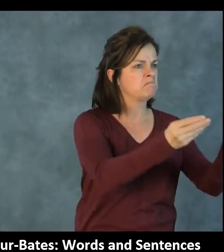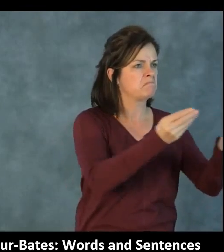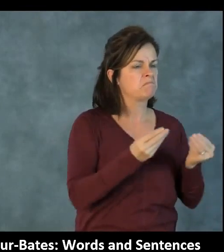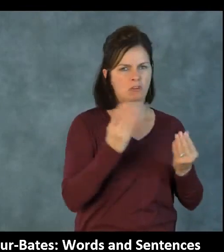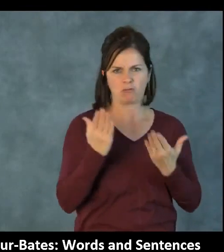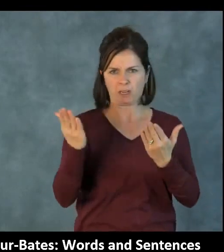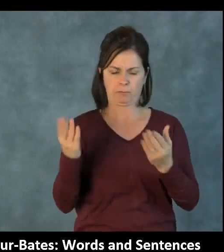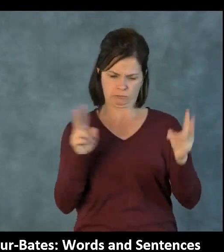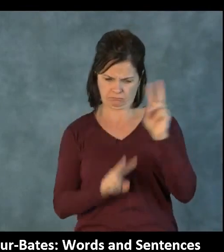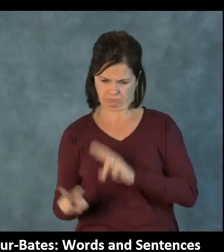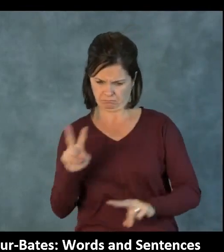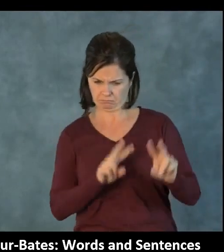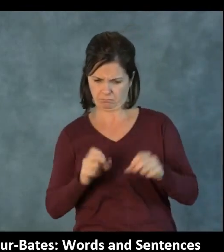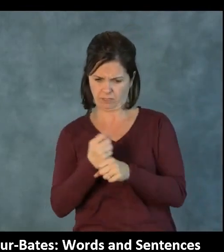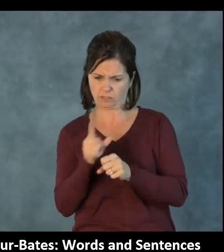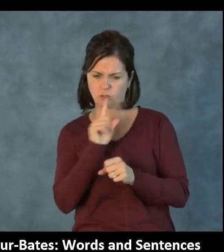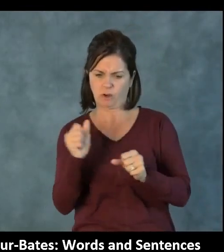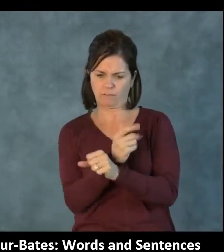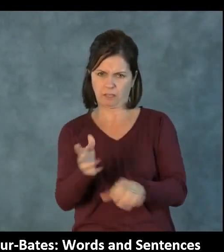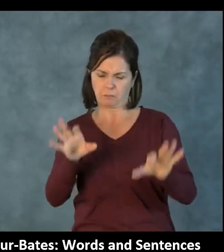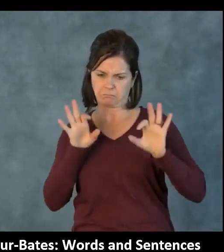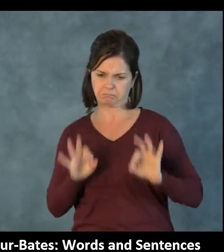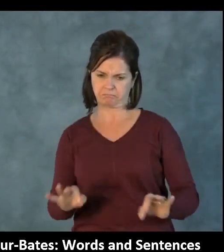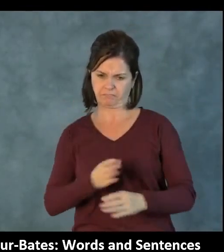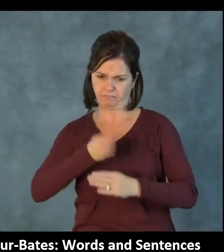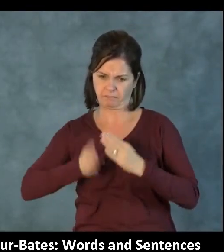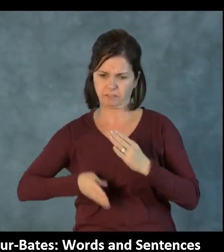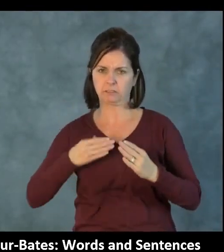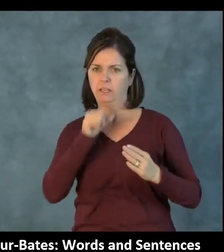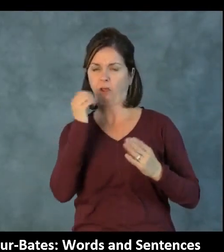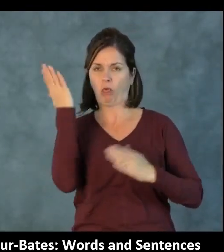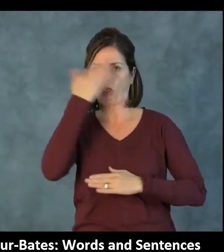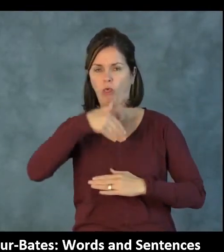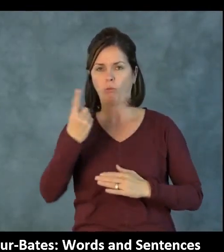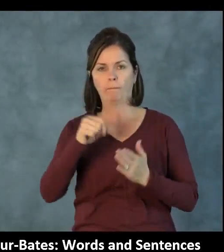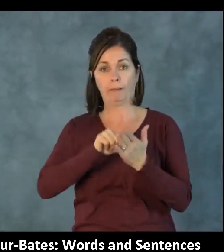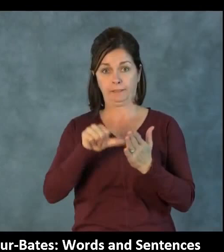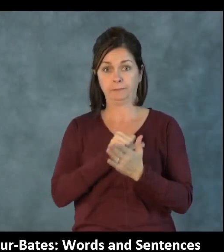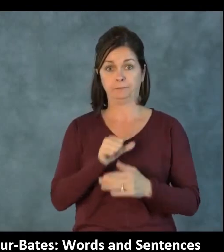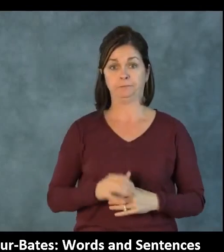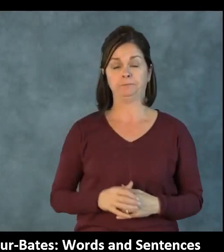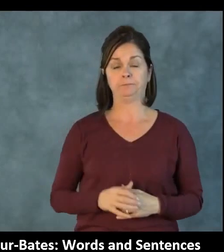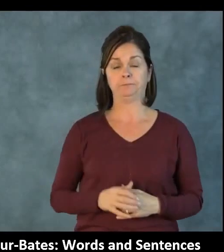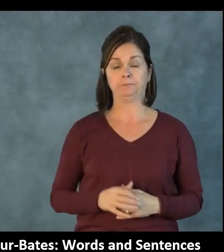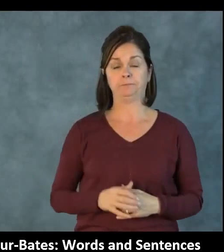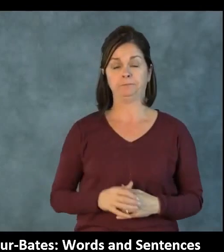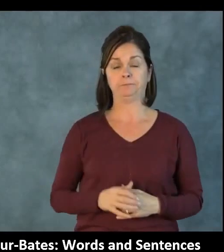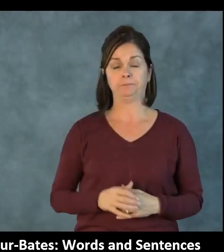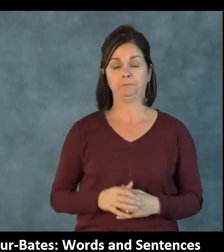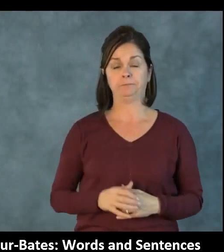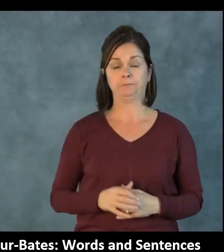they've overlooked a page inadvertently.